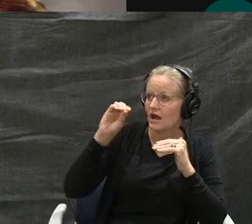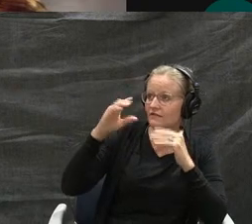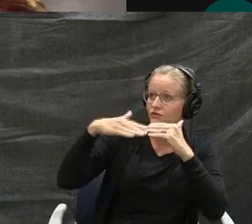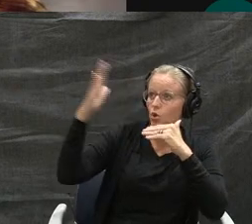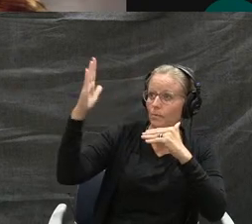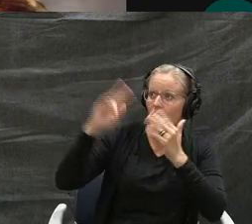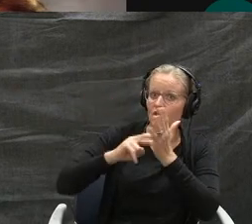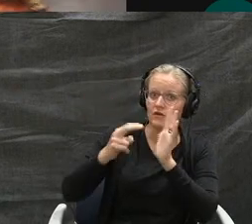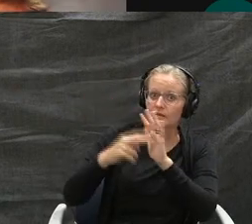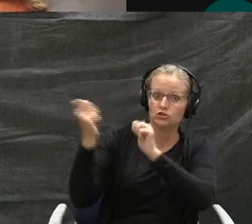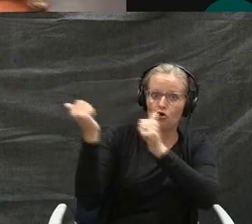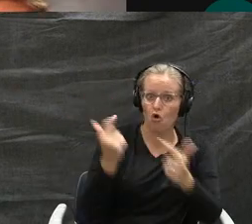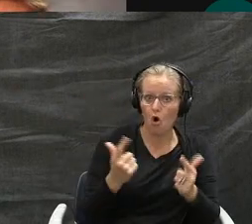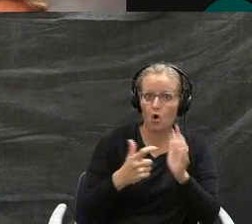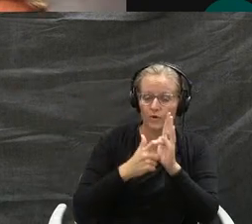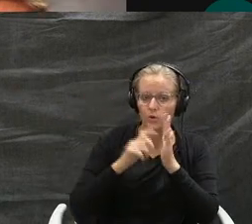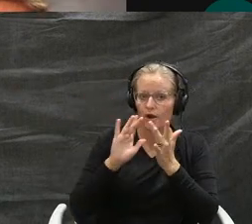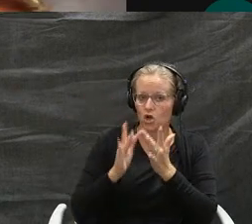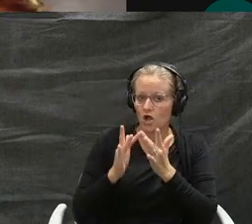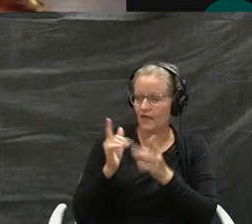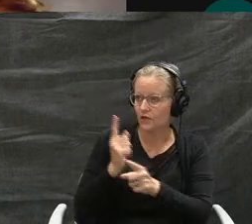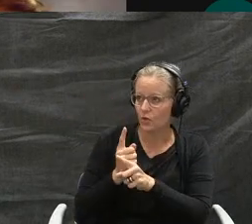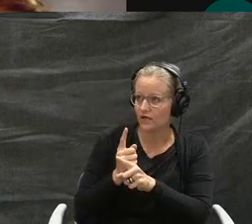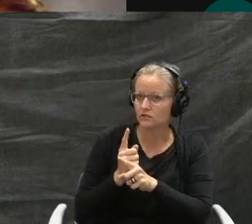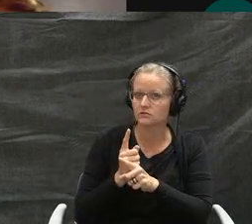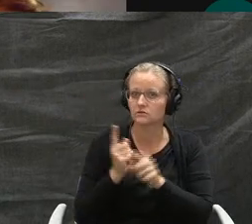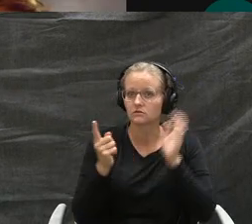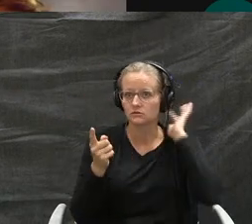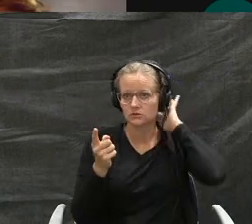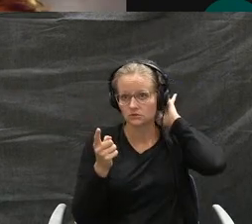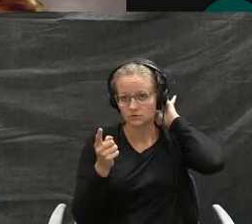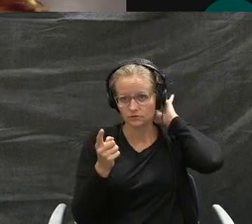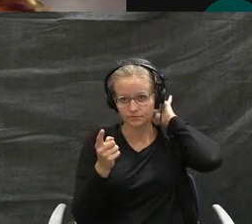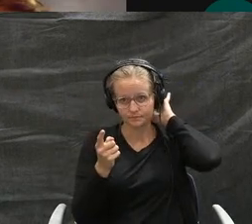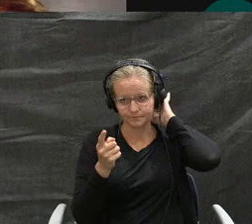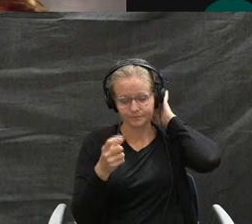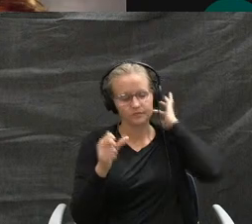above. This way we would have to all go online, identified the